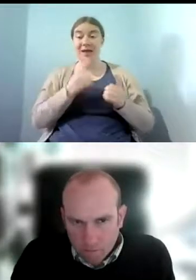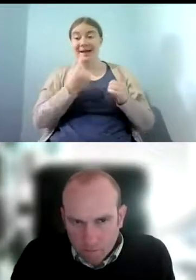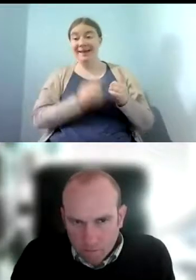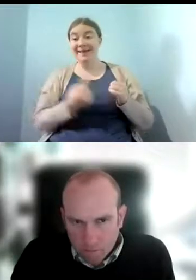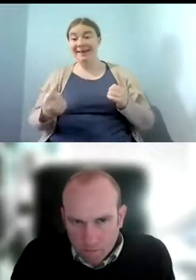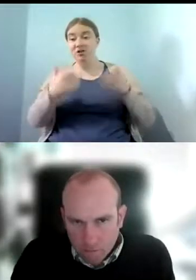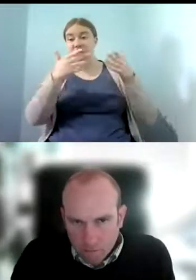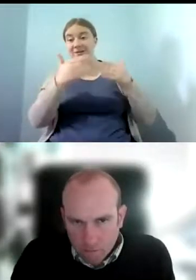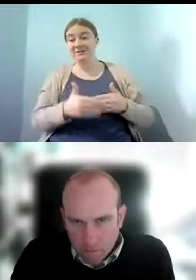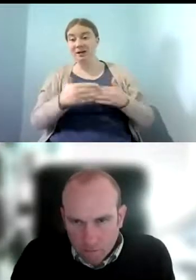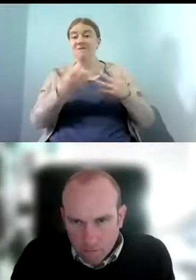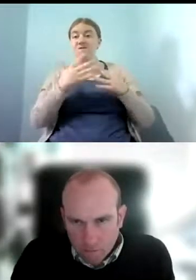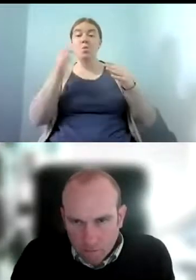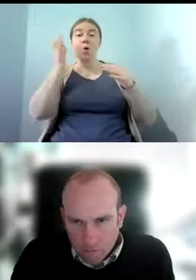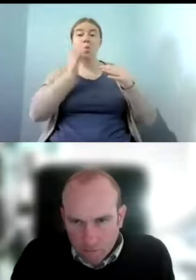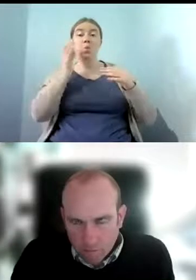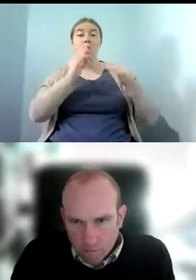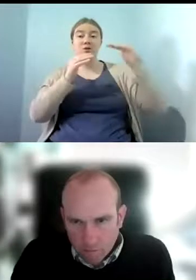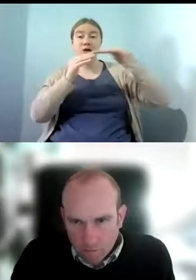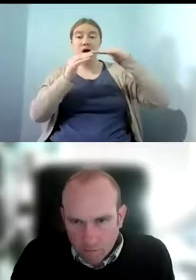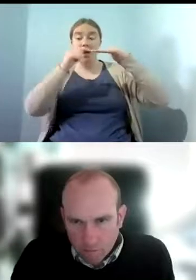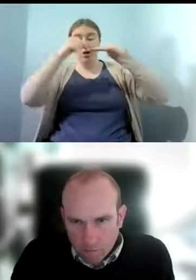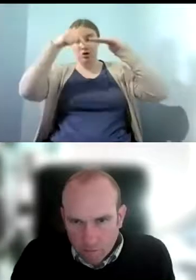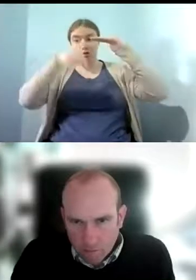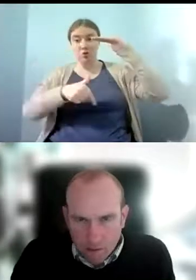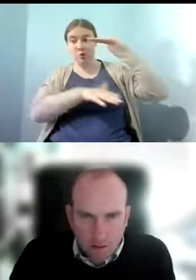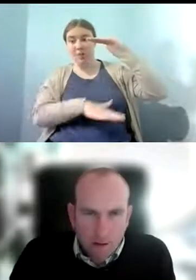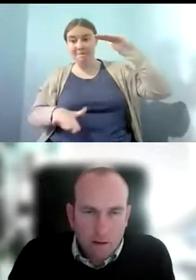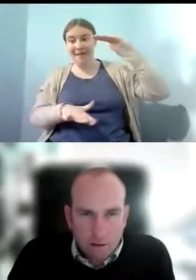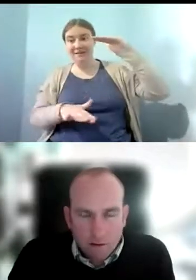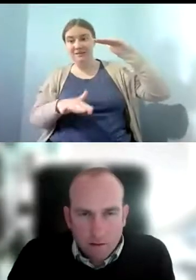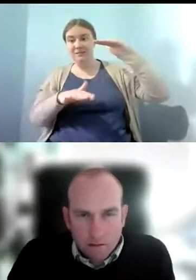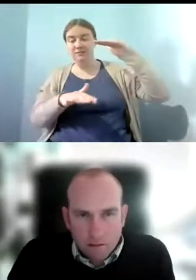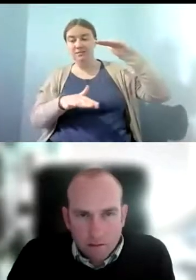from the surface of the water to the base of the pool um so i know that we normally talk about the